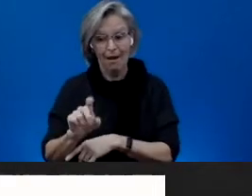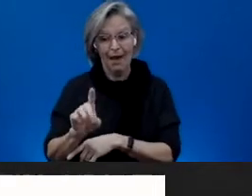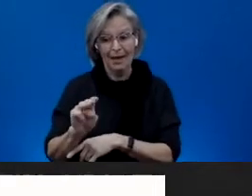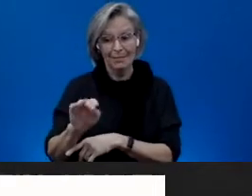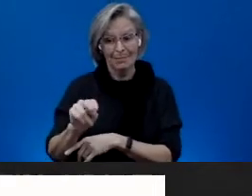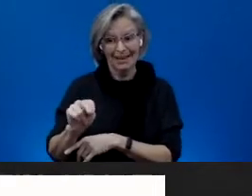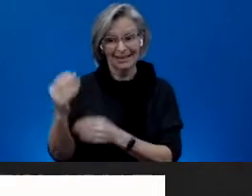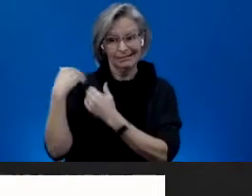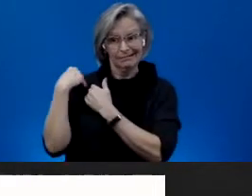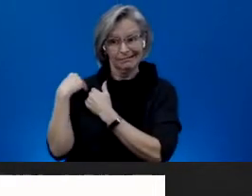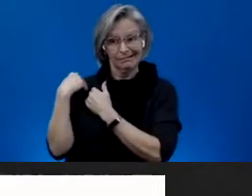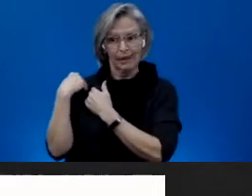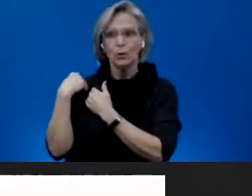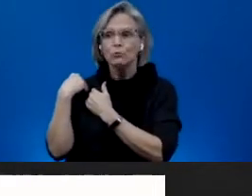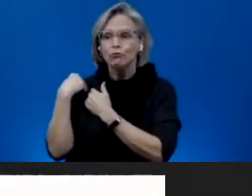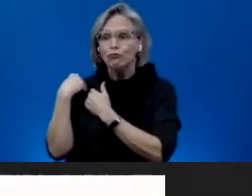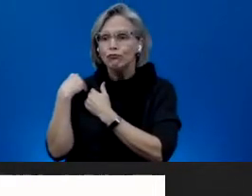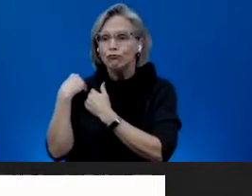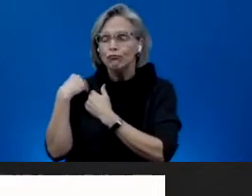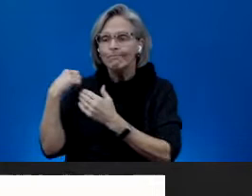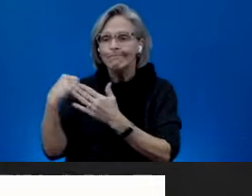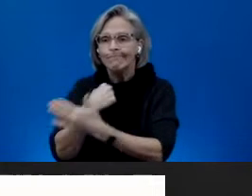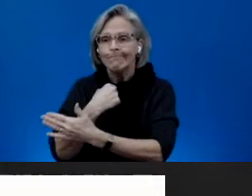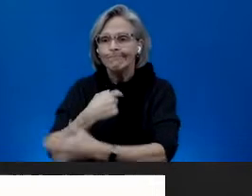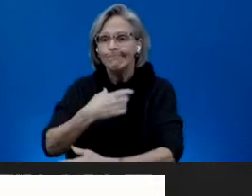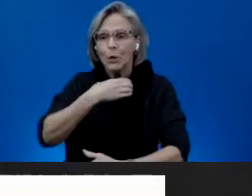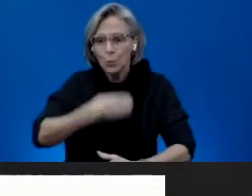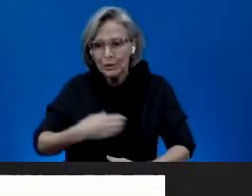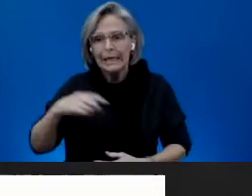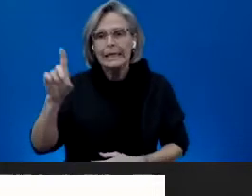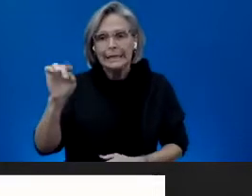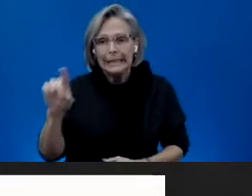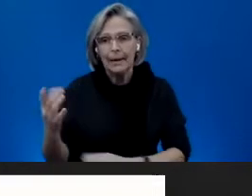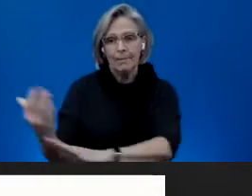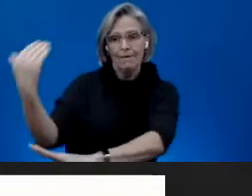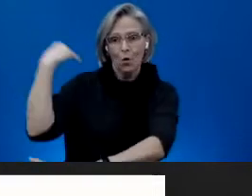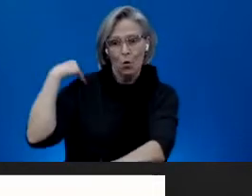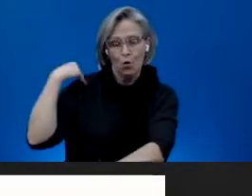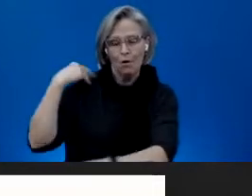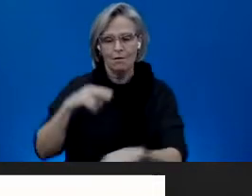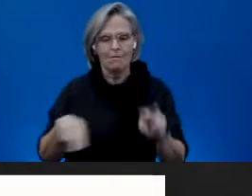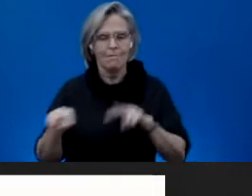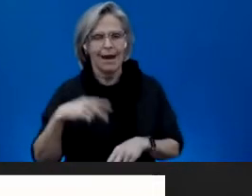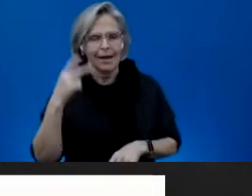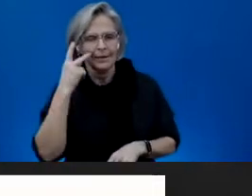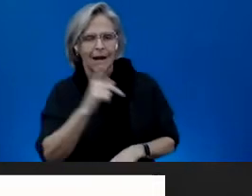I so wish that I had participated as an artist because I can see all of the great things